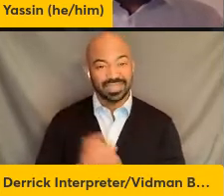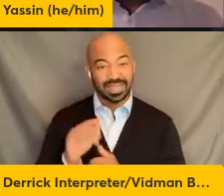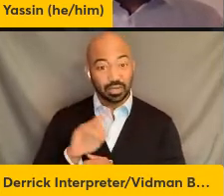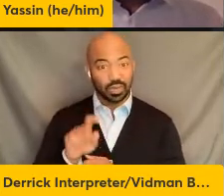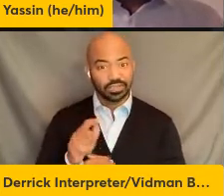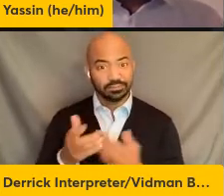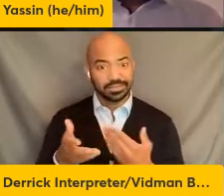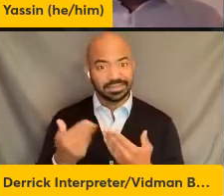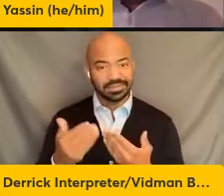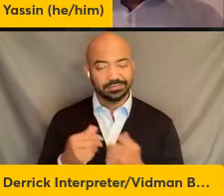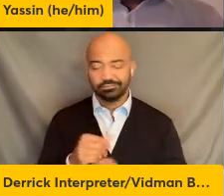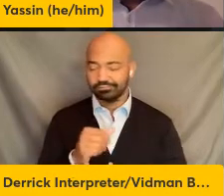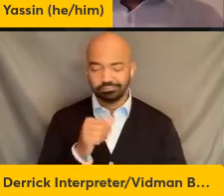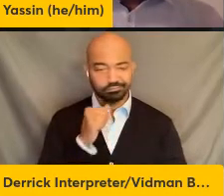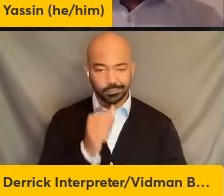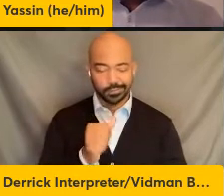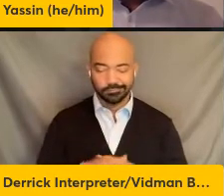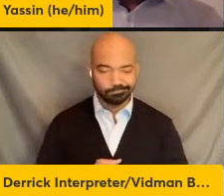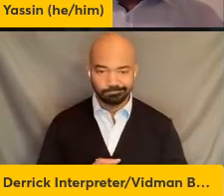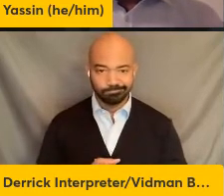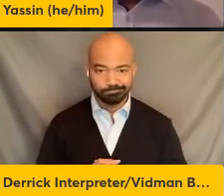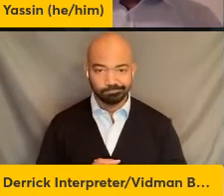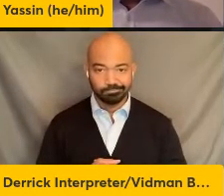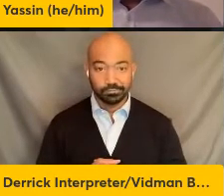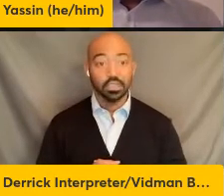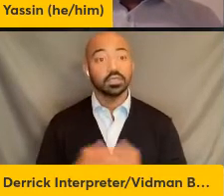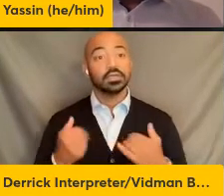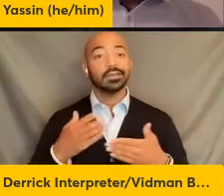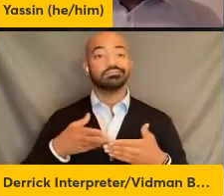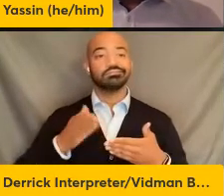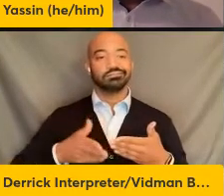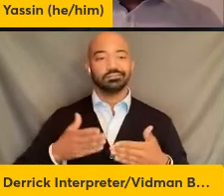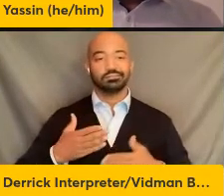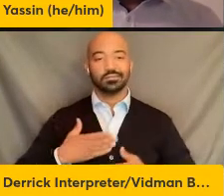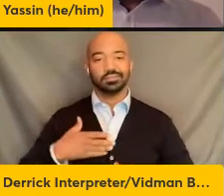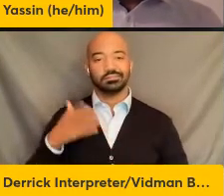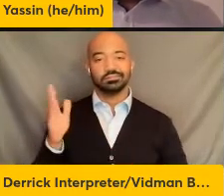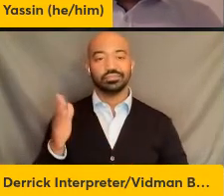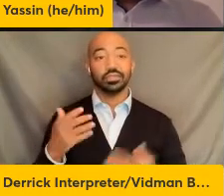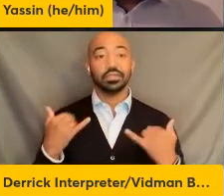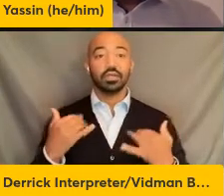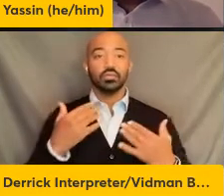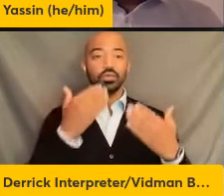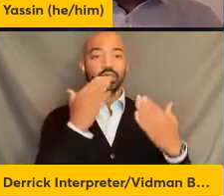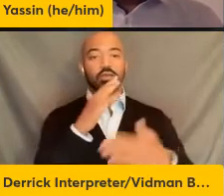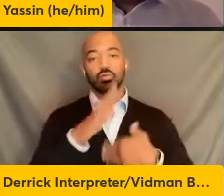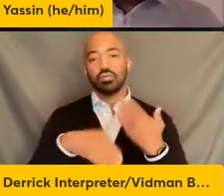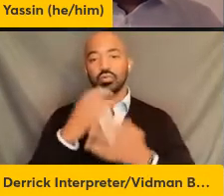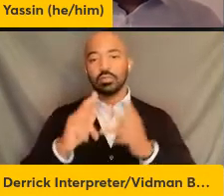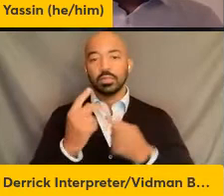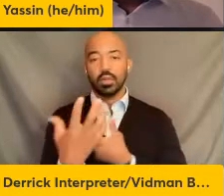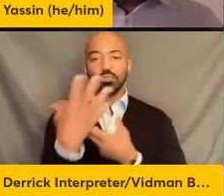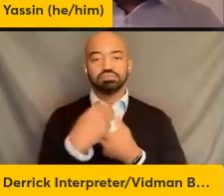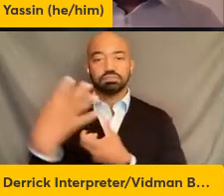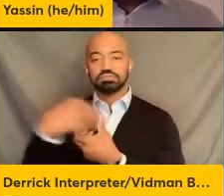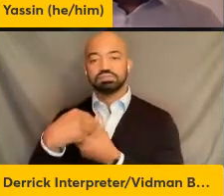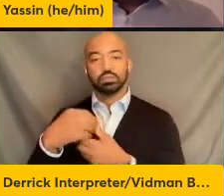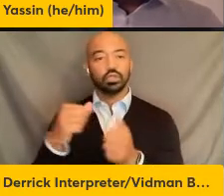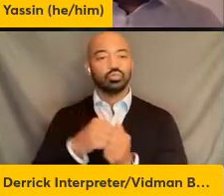through addressing. So with that I'm at the end. And I want to thank all the people who are involved in the study. So the